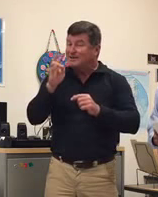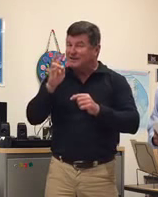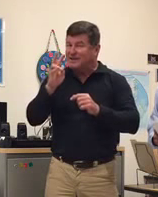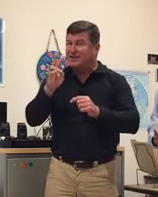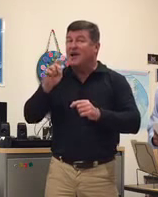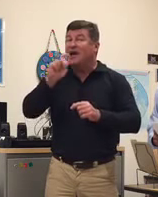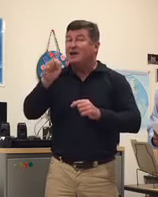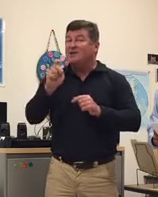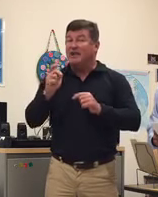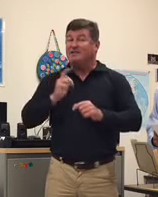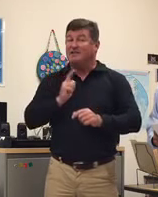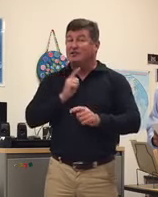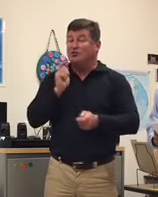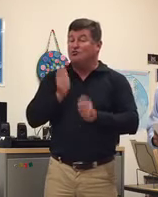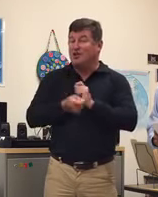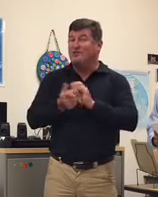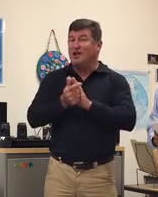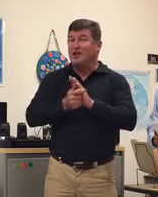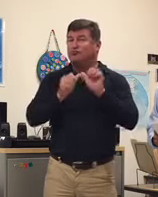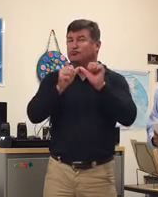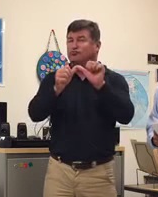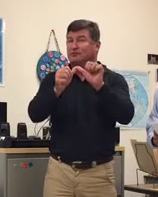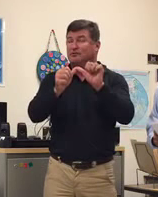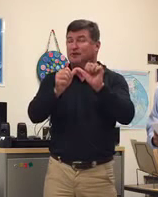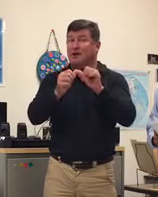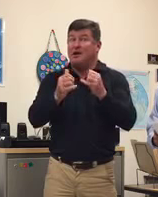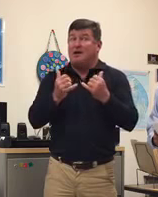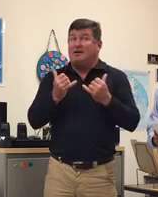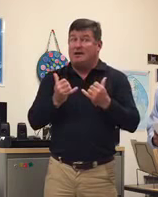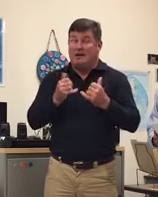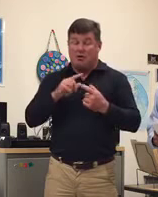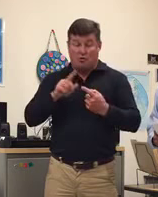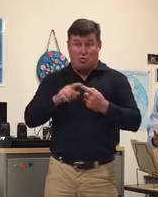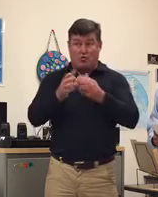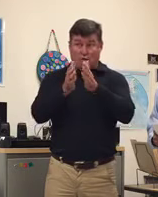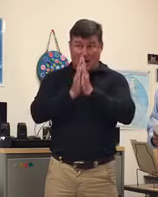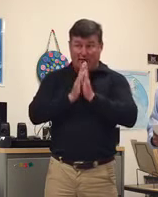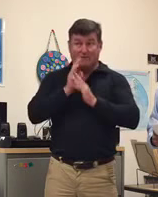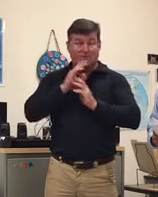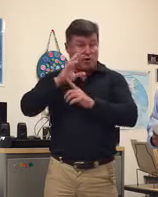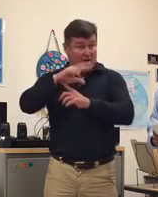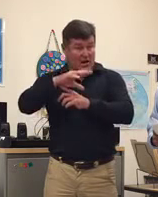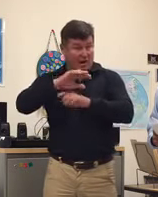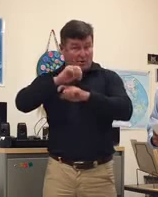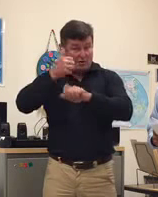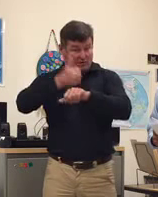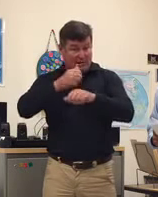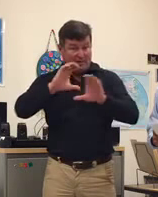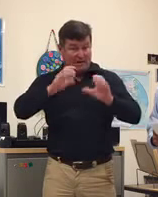Then 2017, the Texas legislature did change that law and so to be clear, now once you request